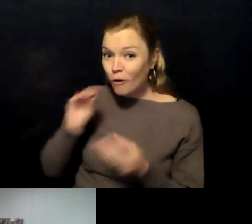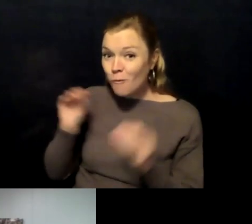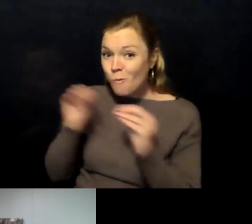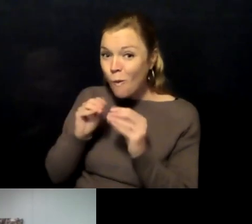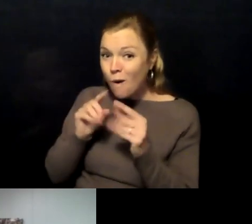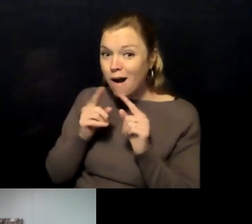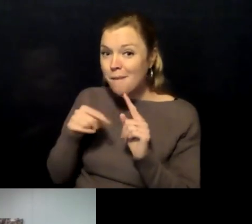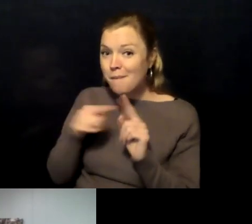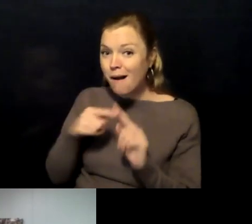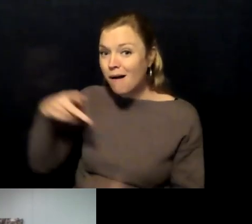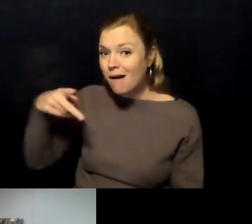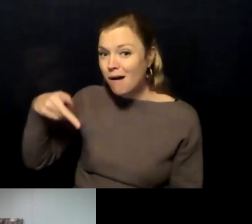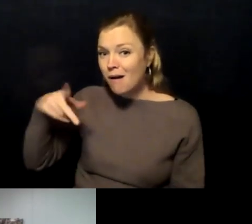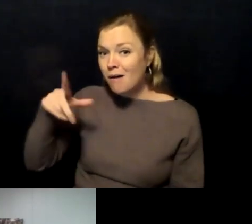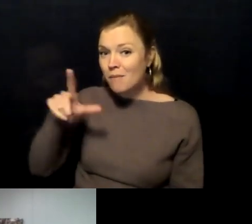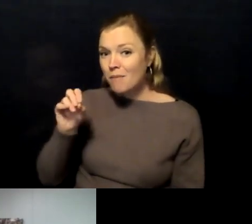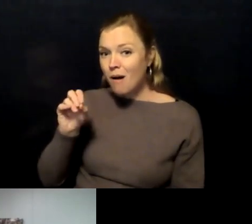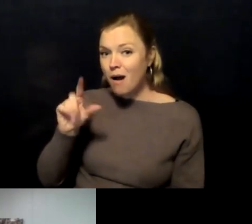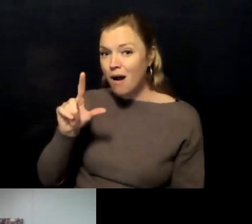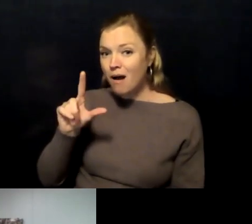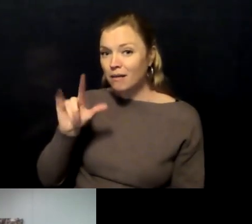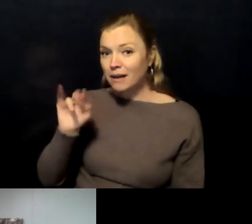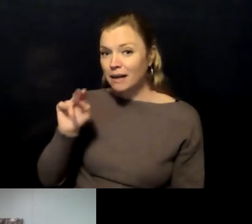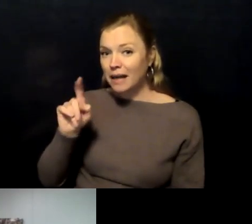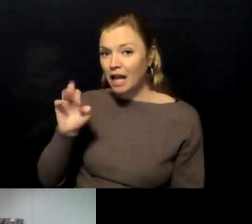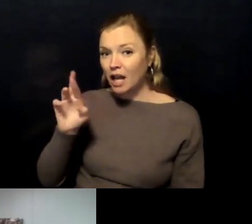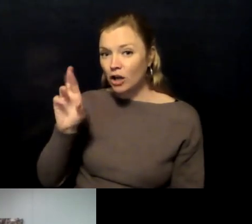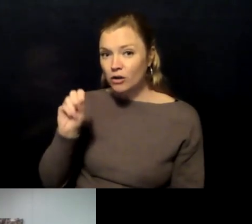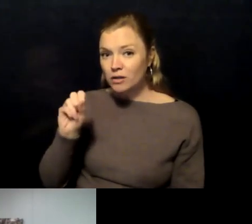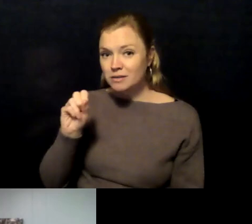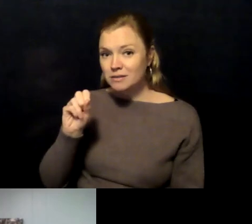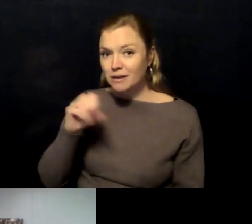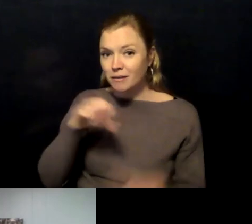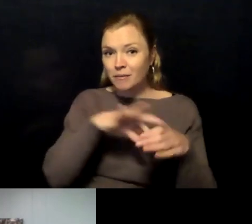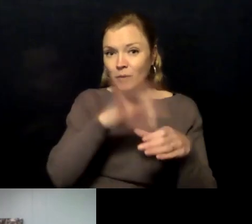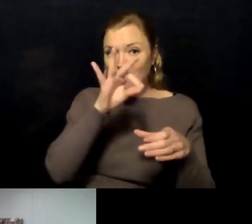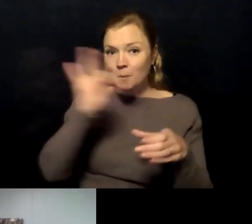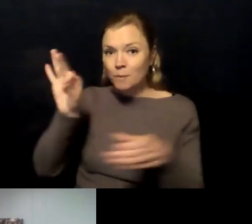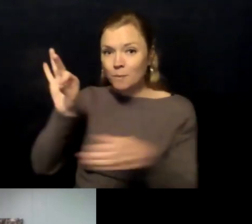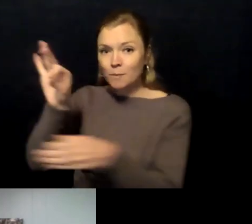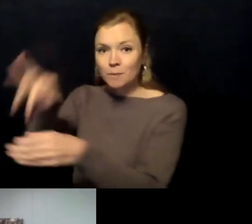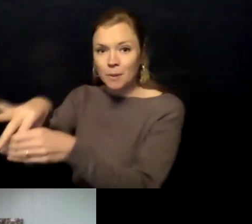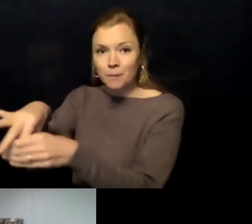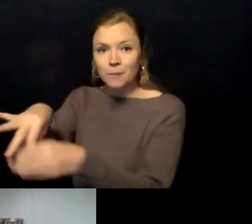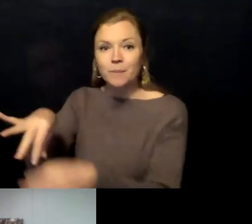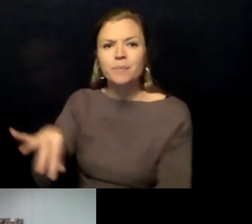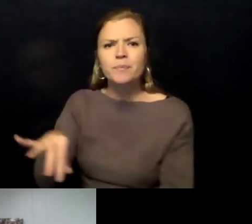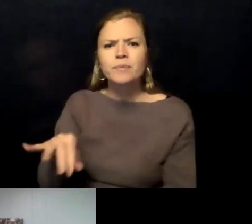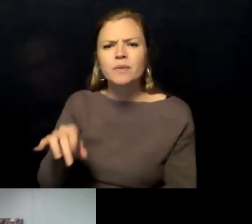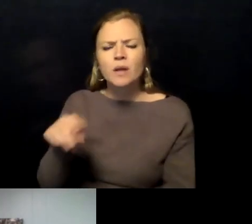about how important pollinators are! And I have another poll for our wonderful audience: which of the